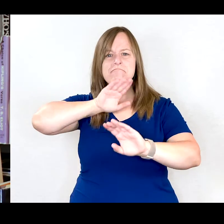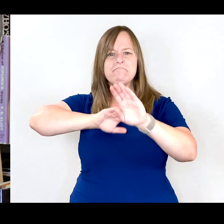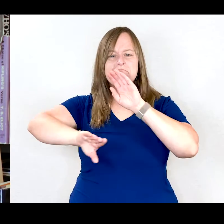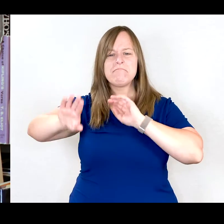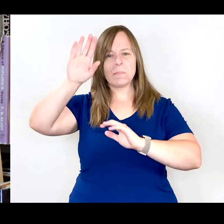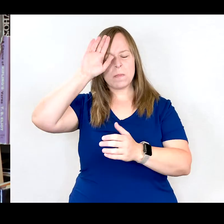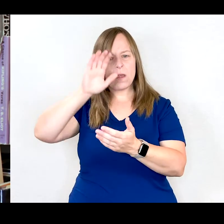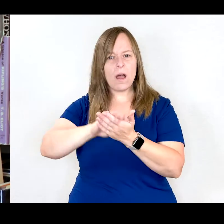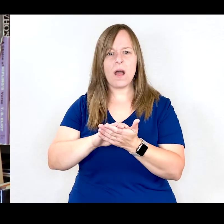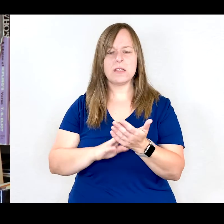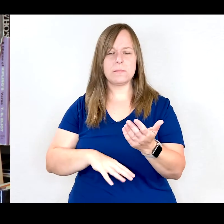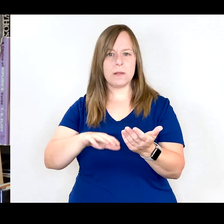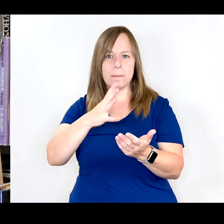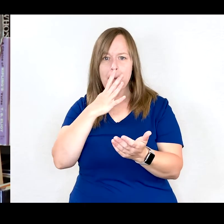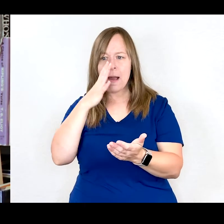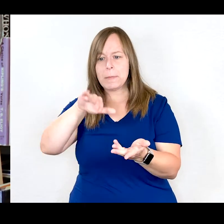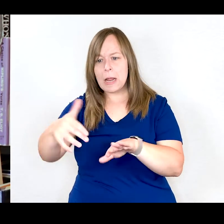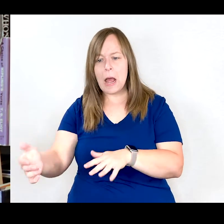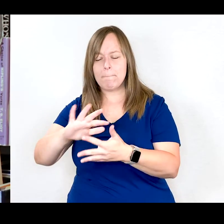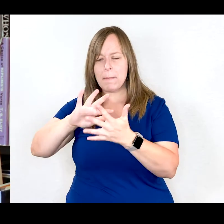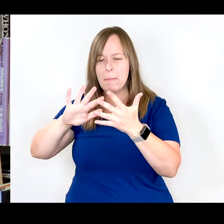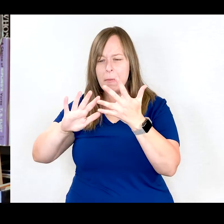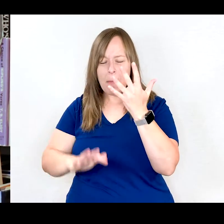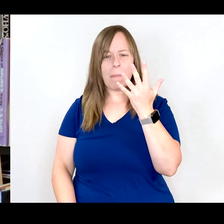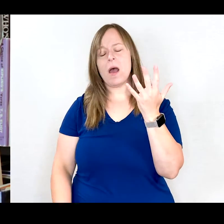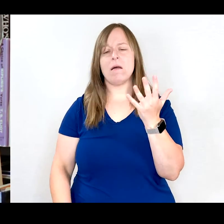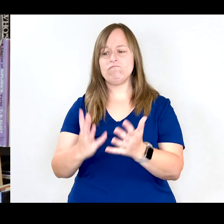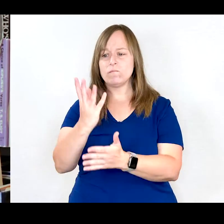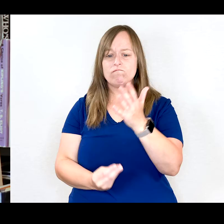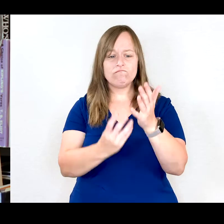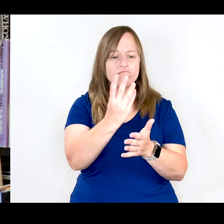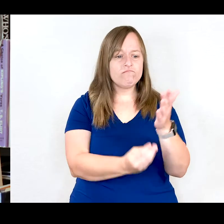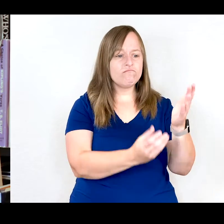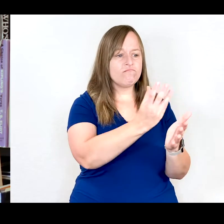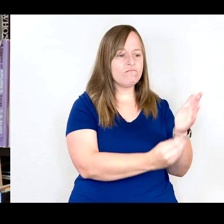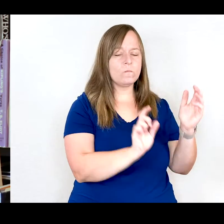all this to die suffering because she lost her husband.